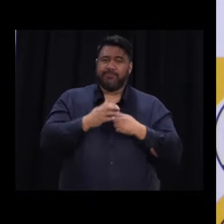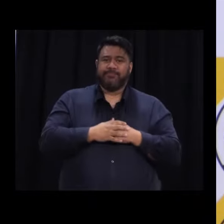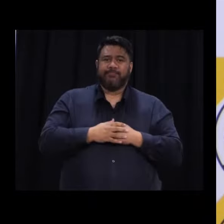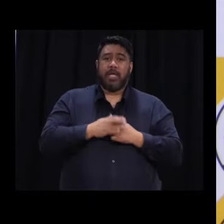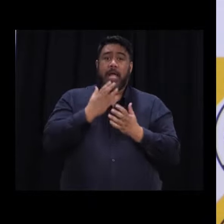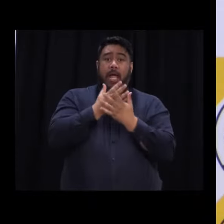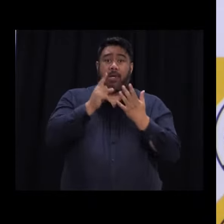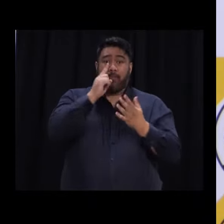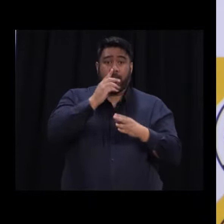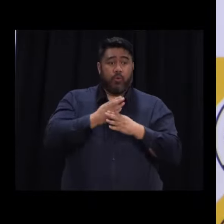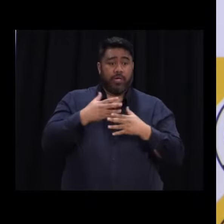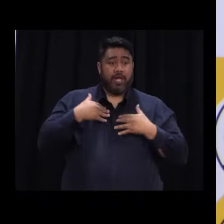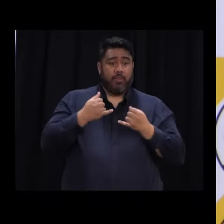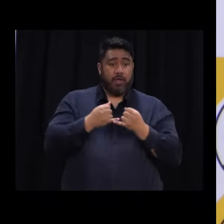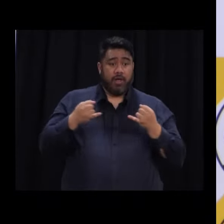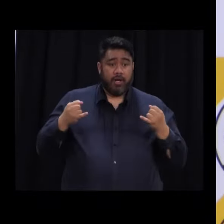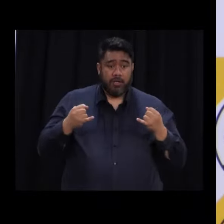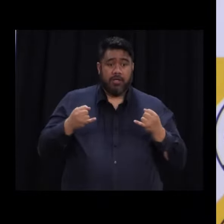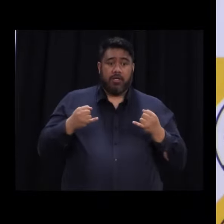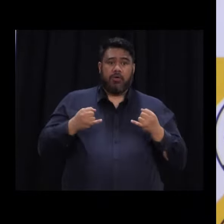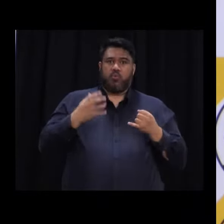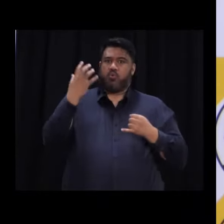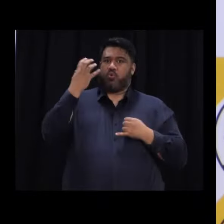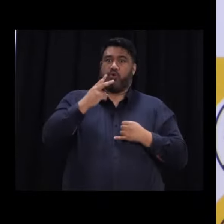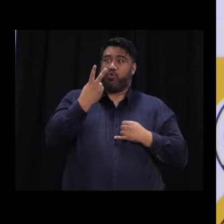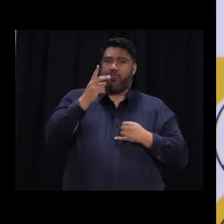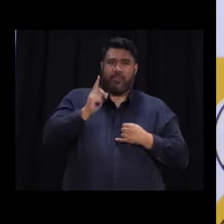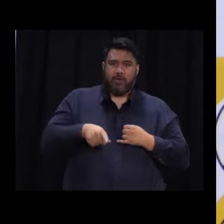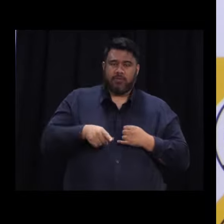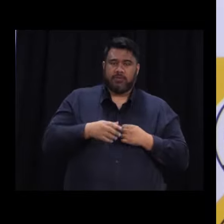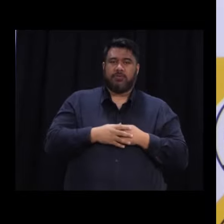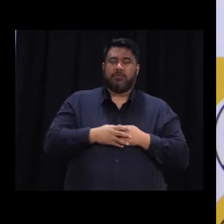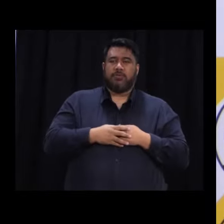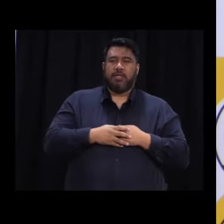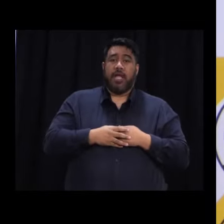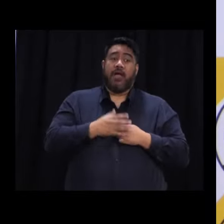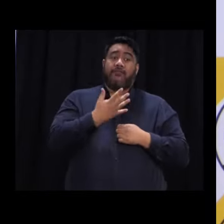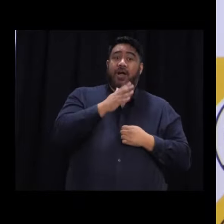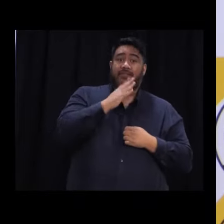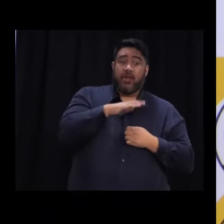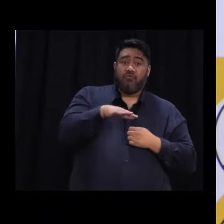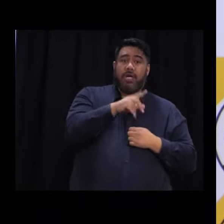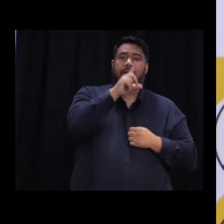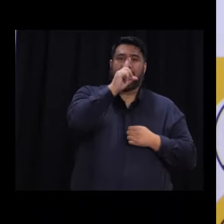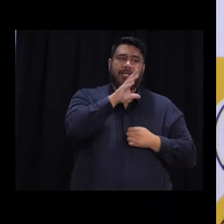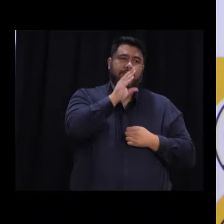they felt unwell. There are more than 2,000 people working on the COVID vaccination